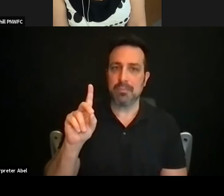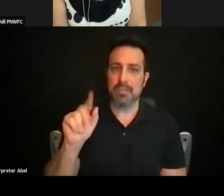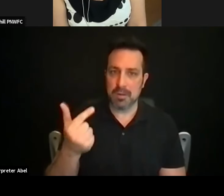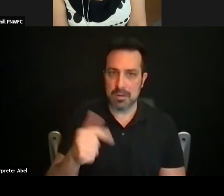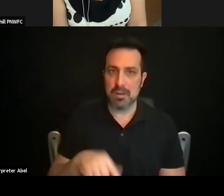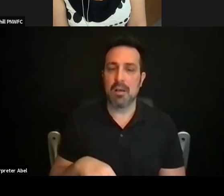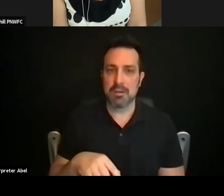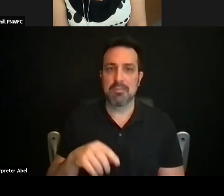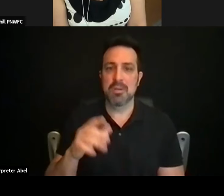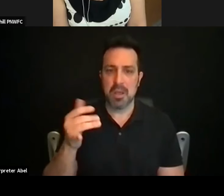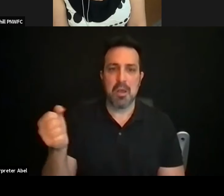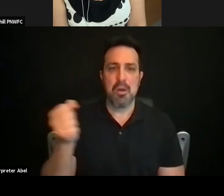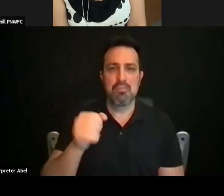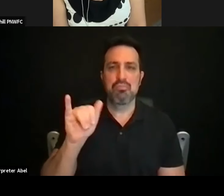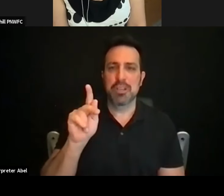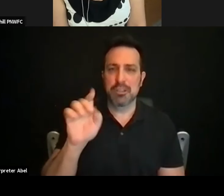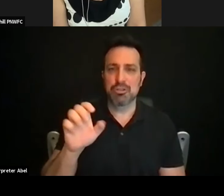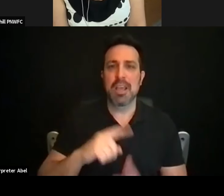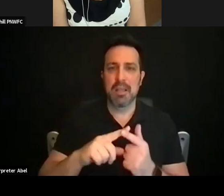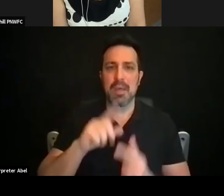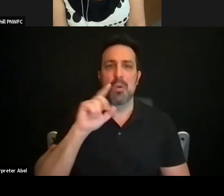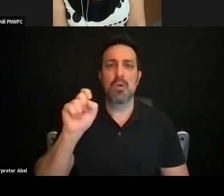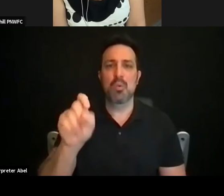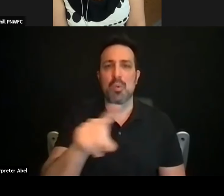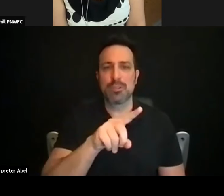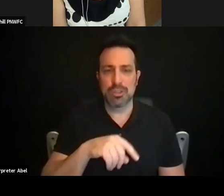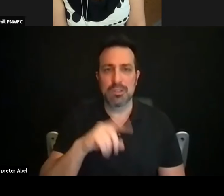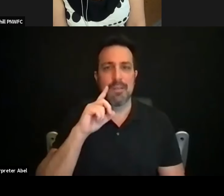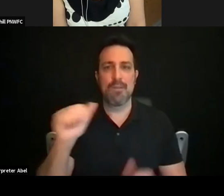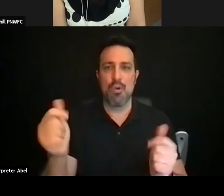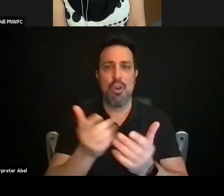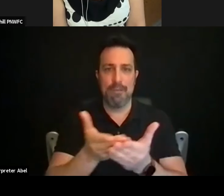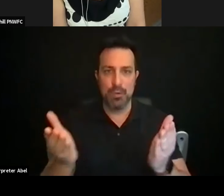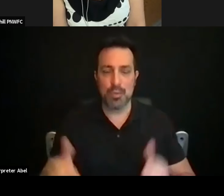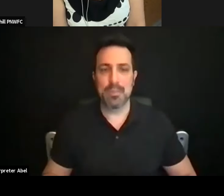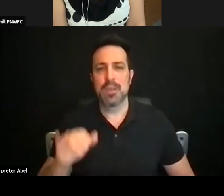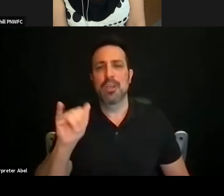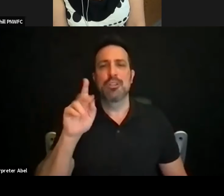great but if you're not doing the work, that's not going to get us anywhere. You have to put the work in. >> Great. I'm